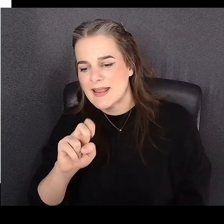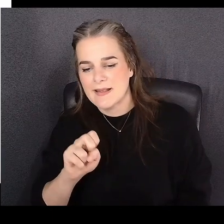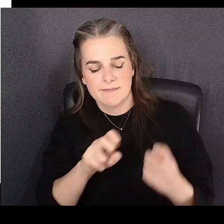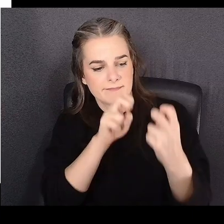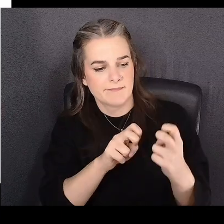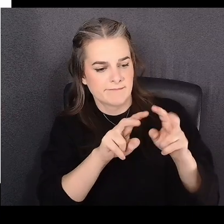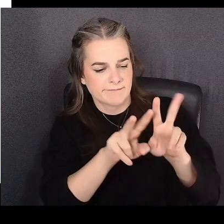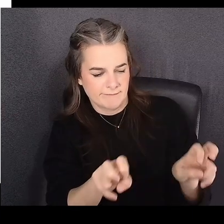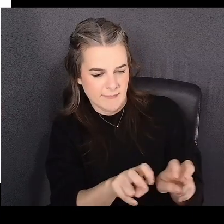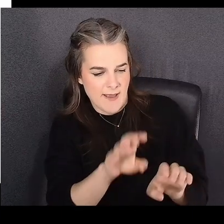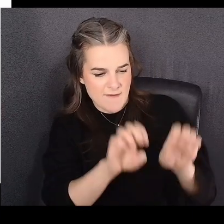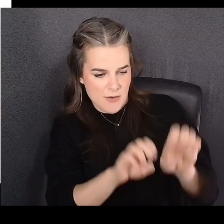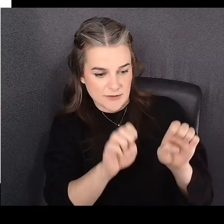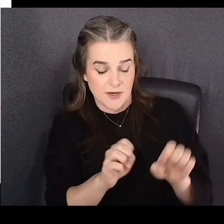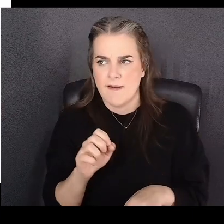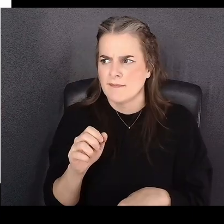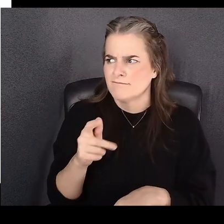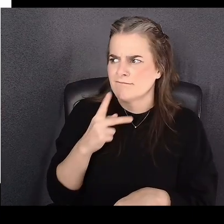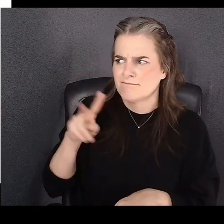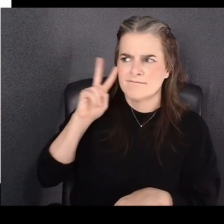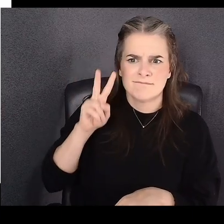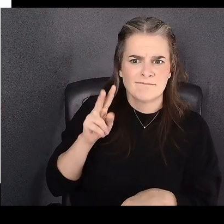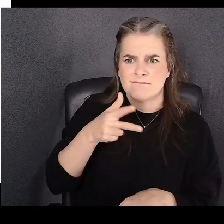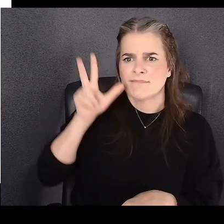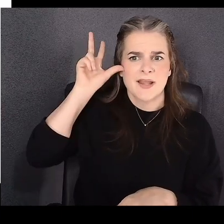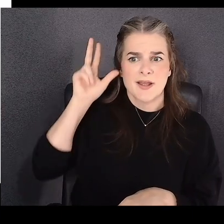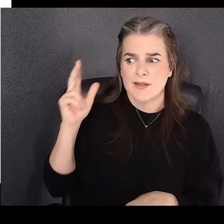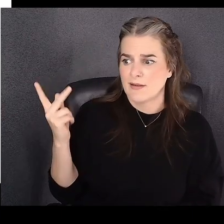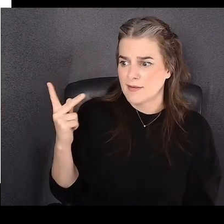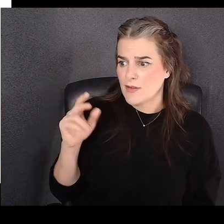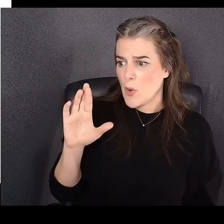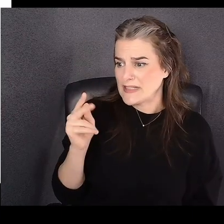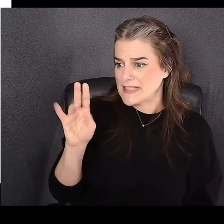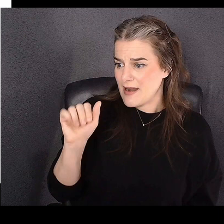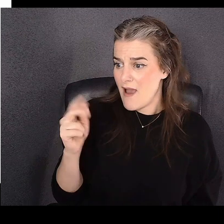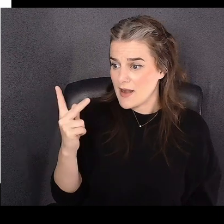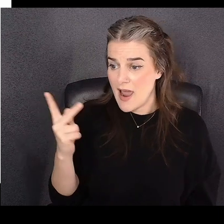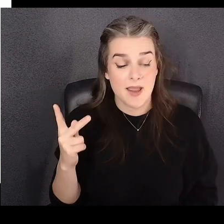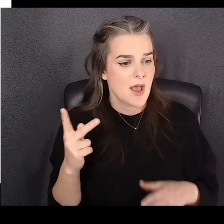the family-- we were like, all right, this referral is for these needs-based assessment.